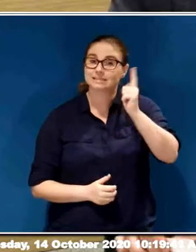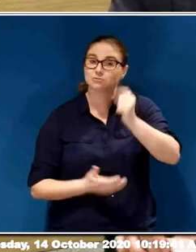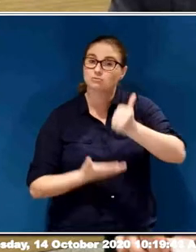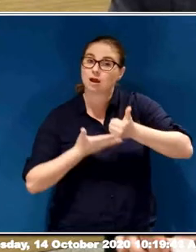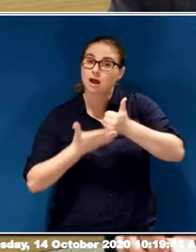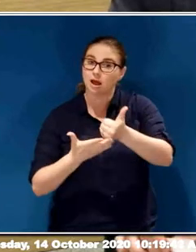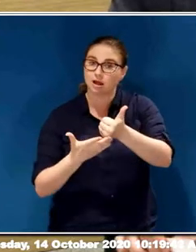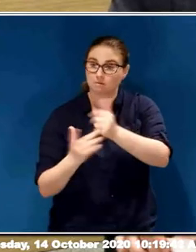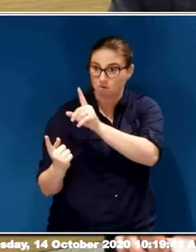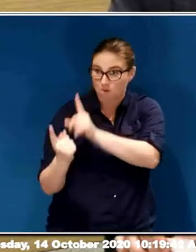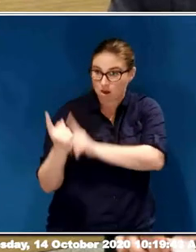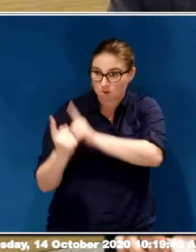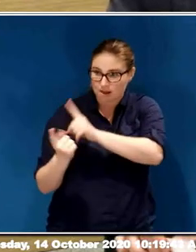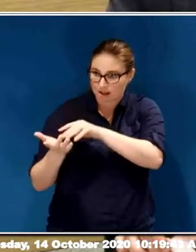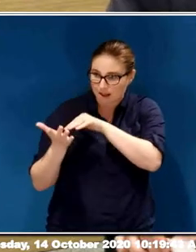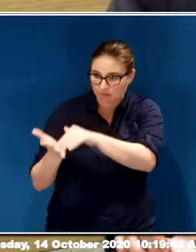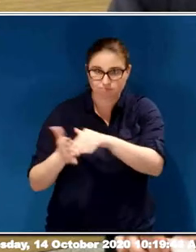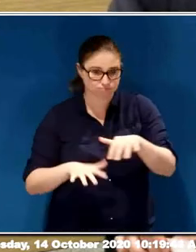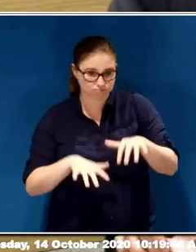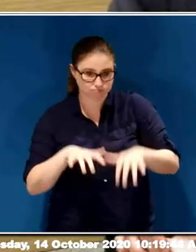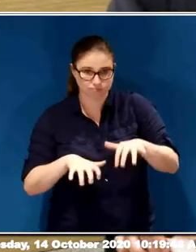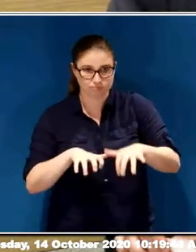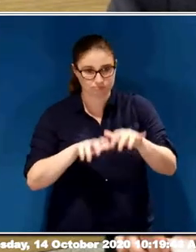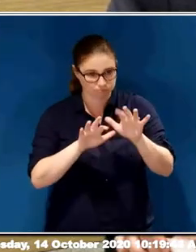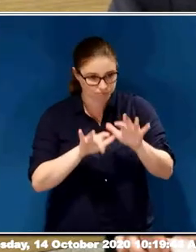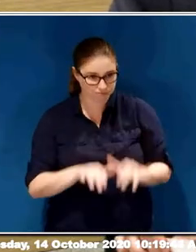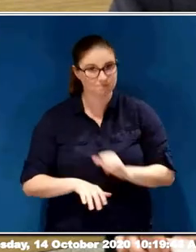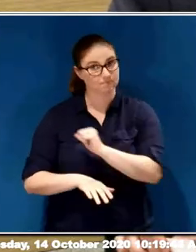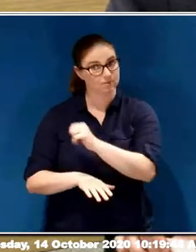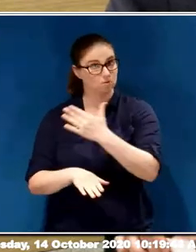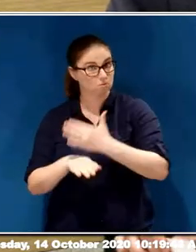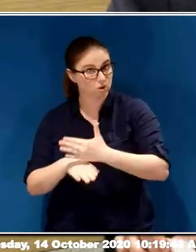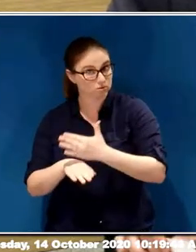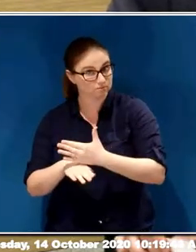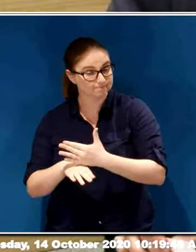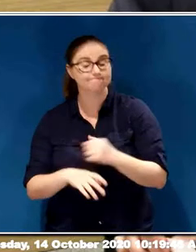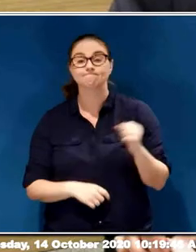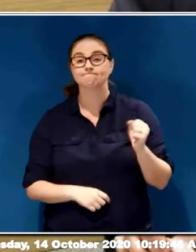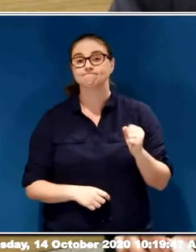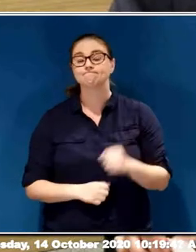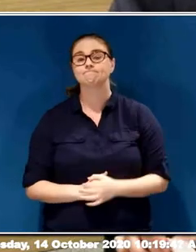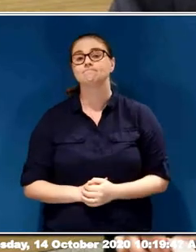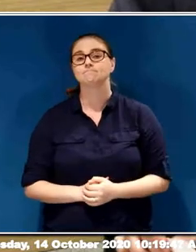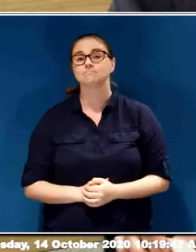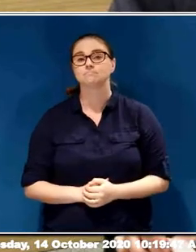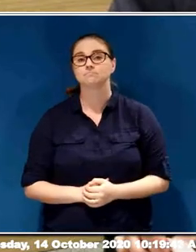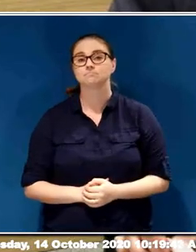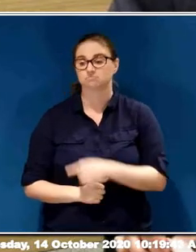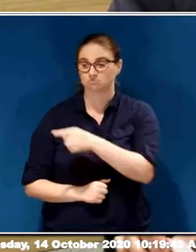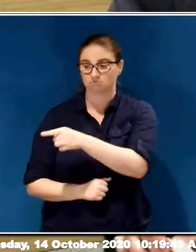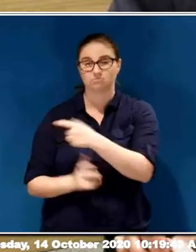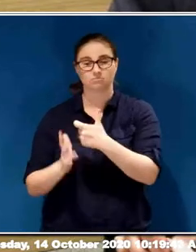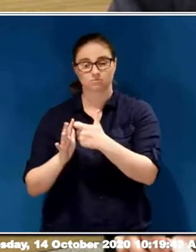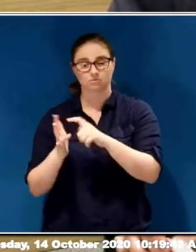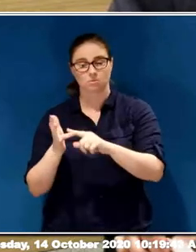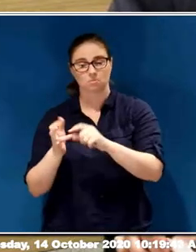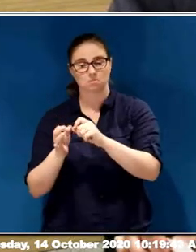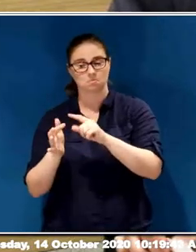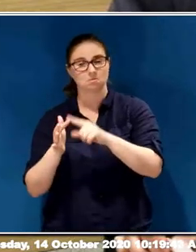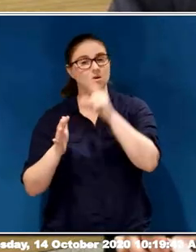He was allowed to leave classes early with the assistance of a teacher aide, I take it, to transition between classes? Yes.